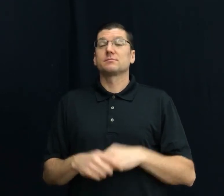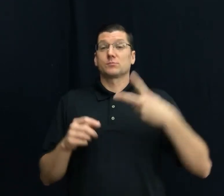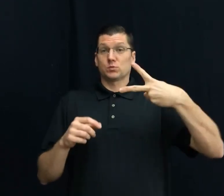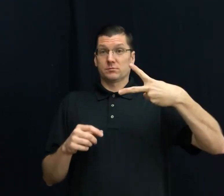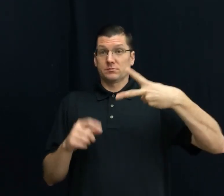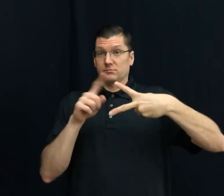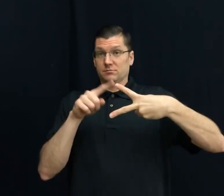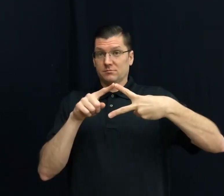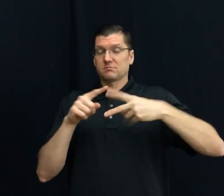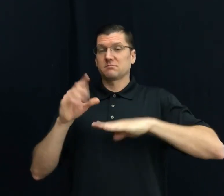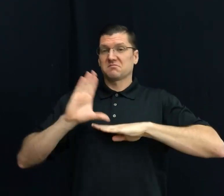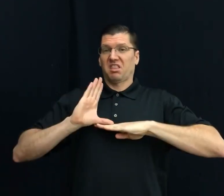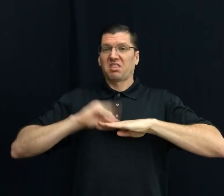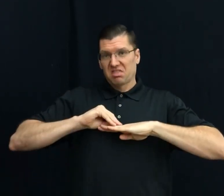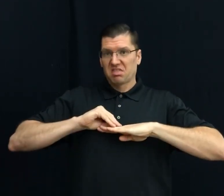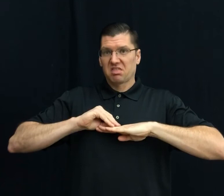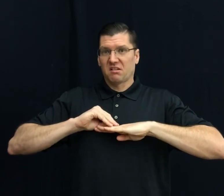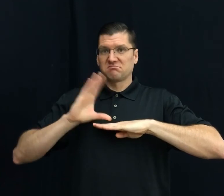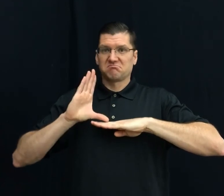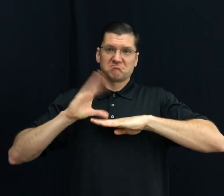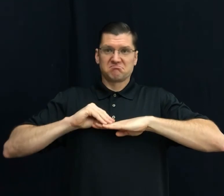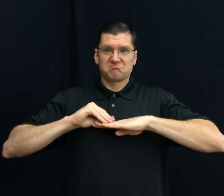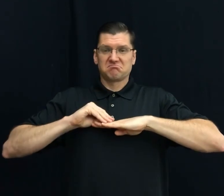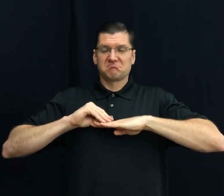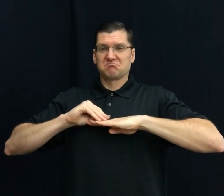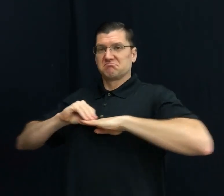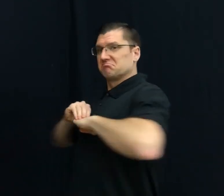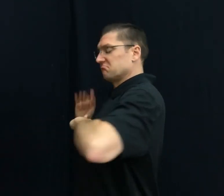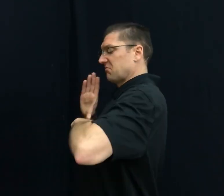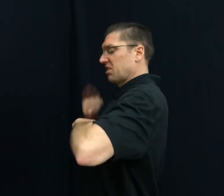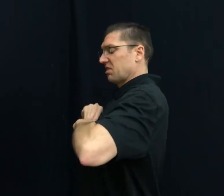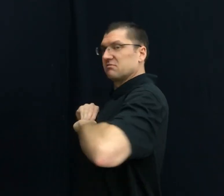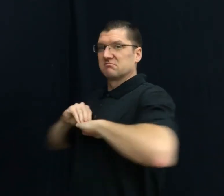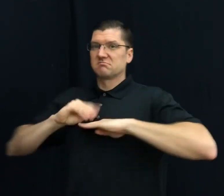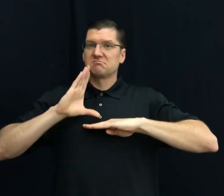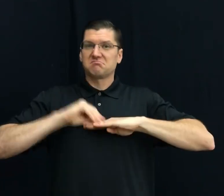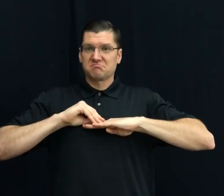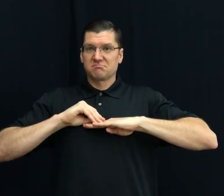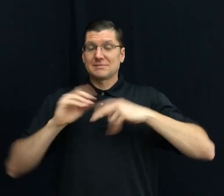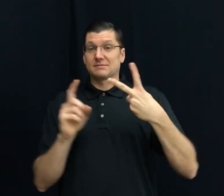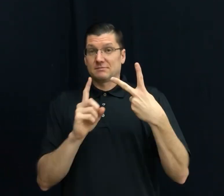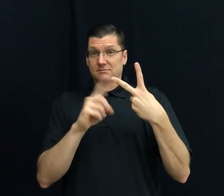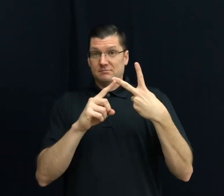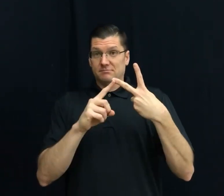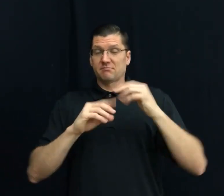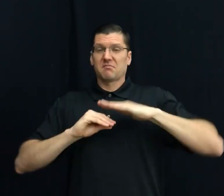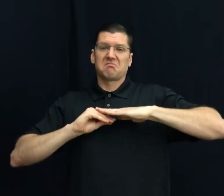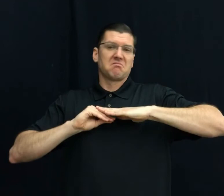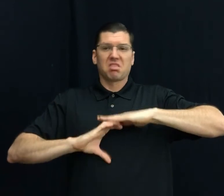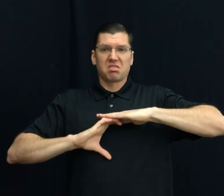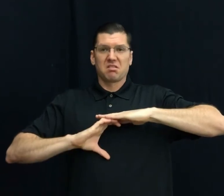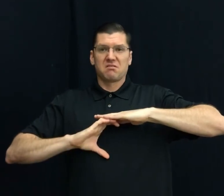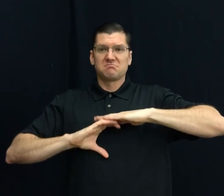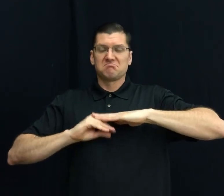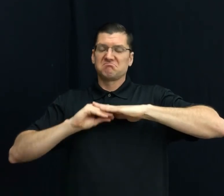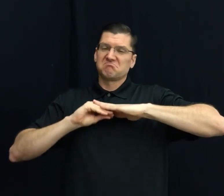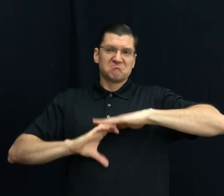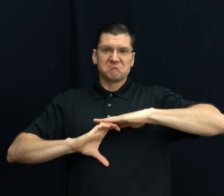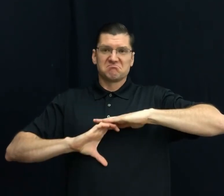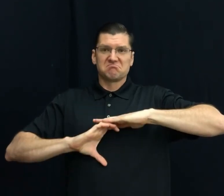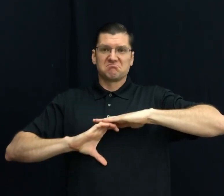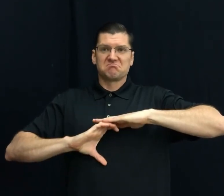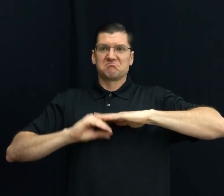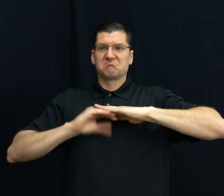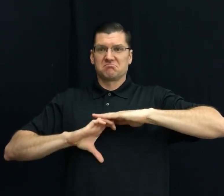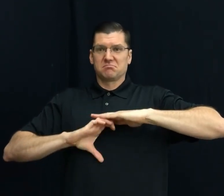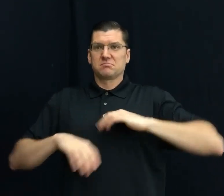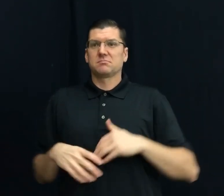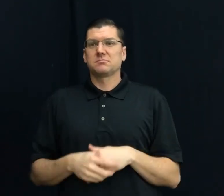66) INSECURE / LOW SELF-ESTEEM (two ways)